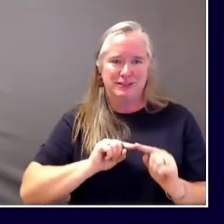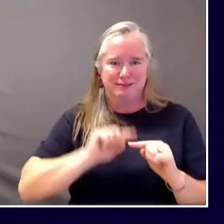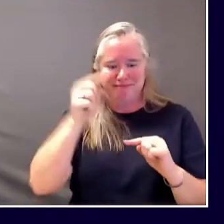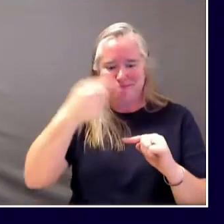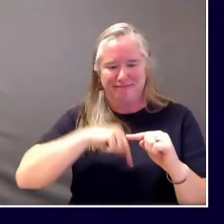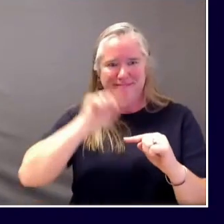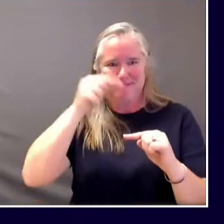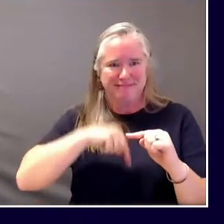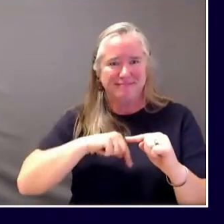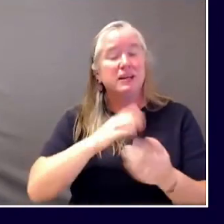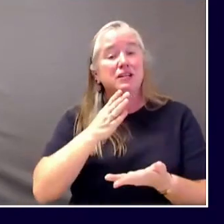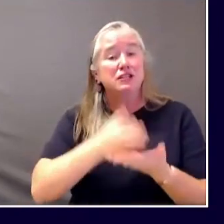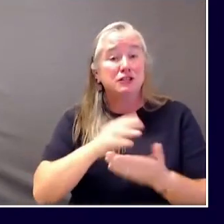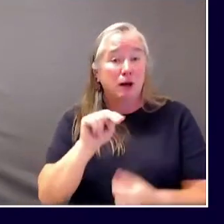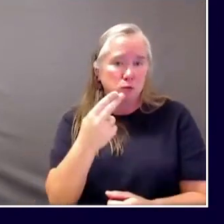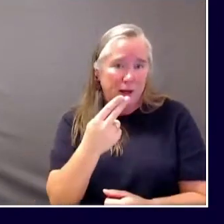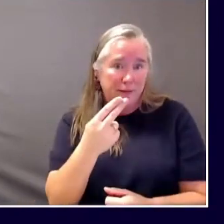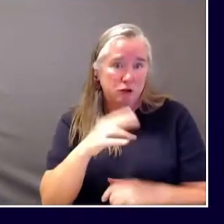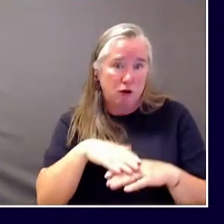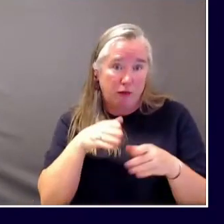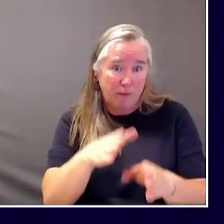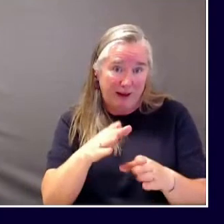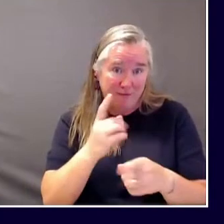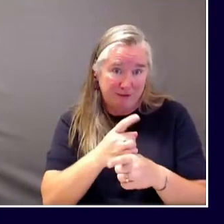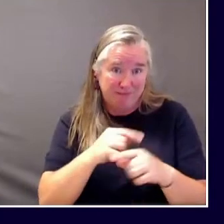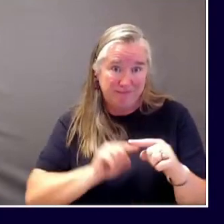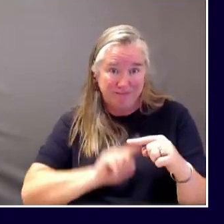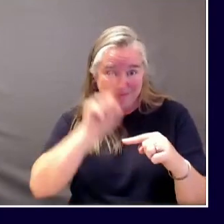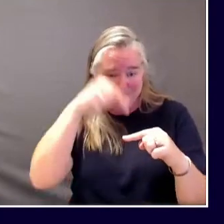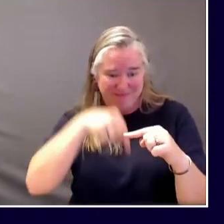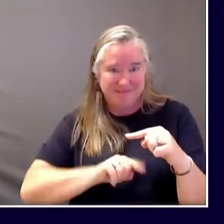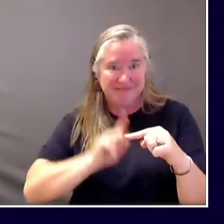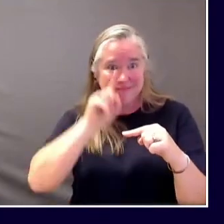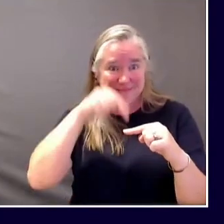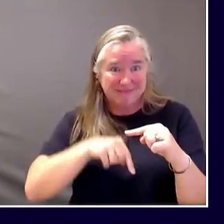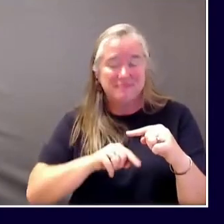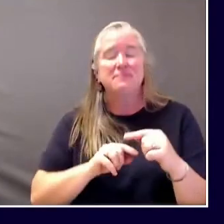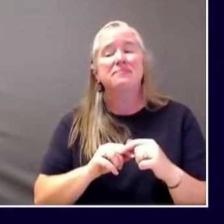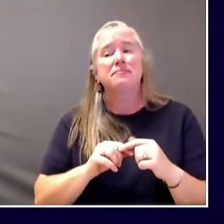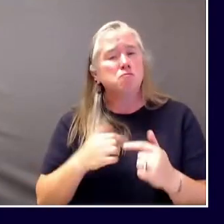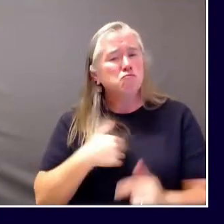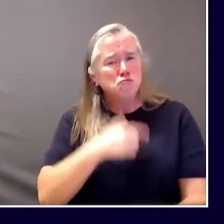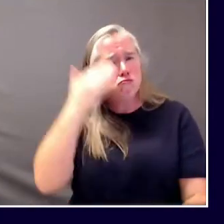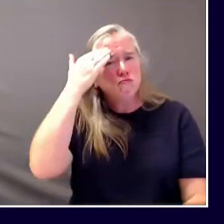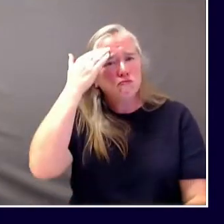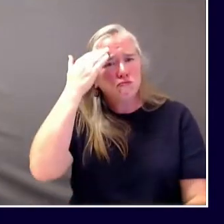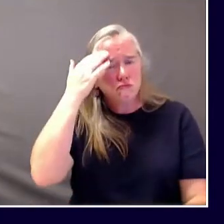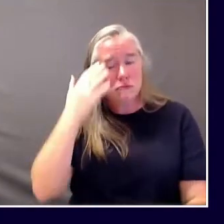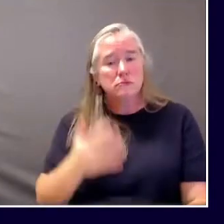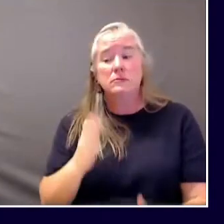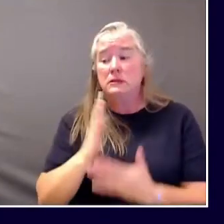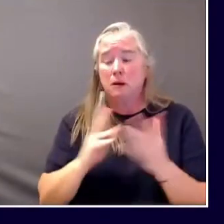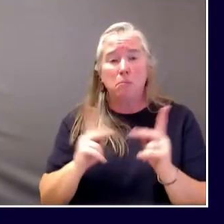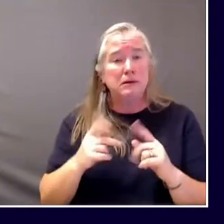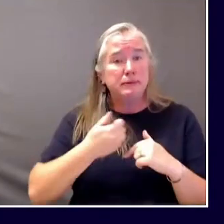you might stop for something in Portsmouth but net traffic is